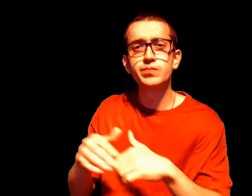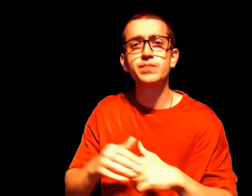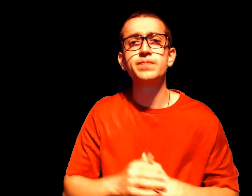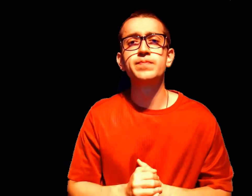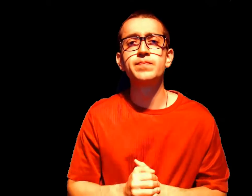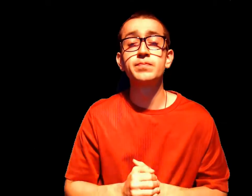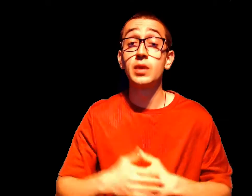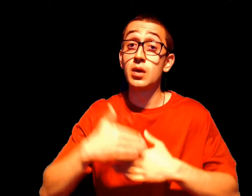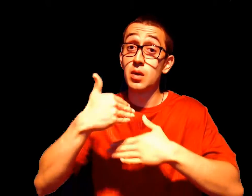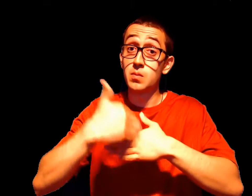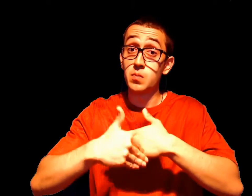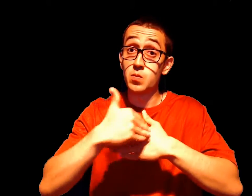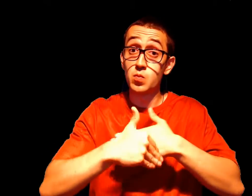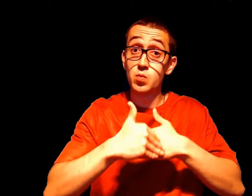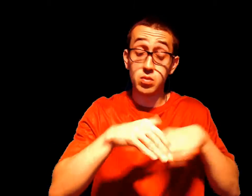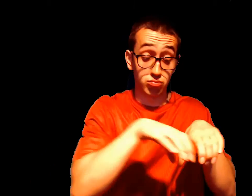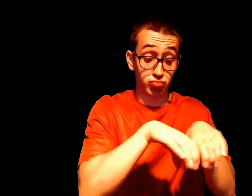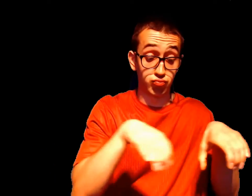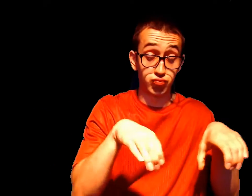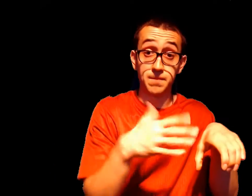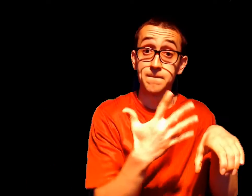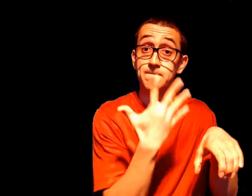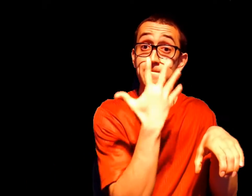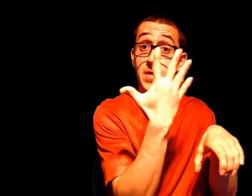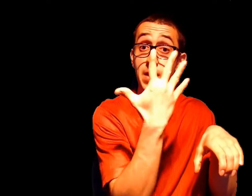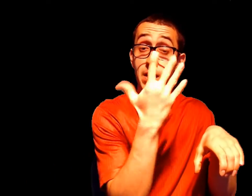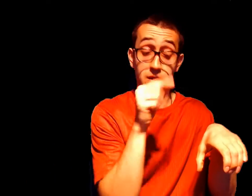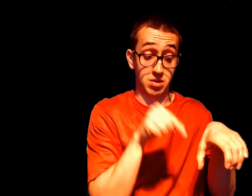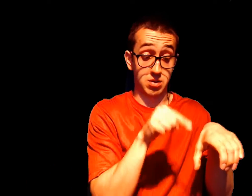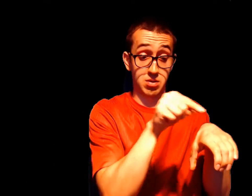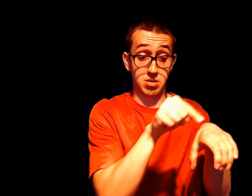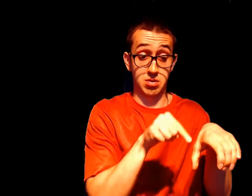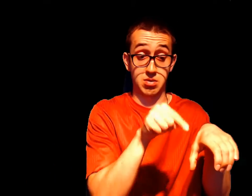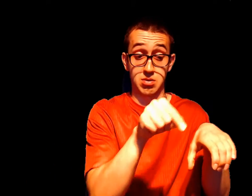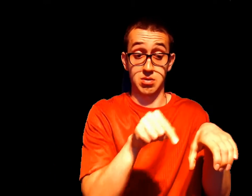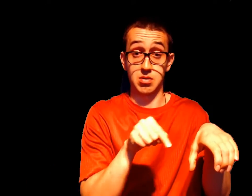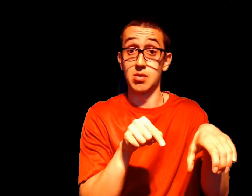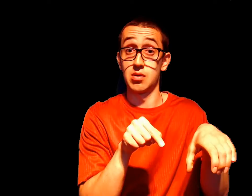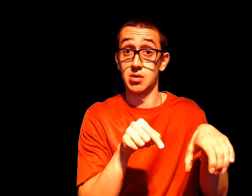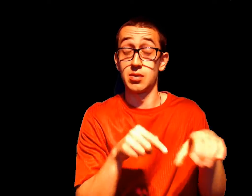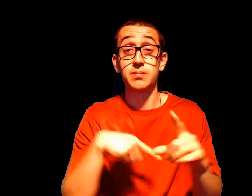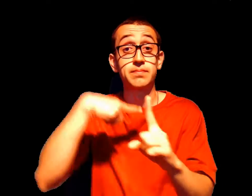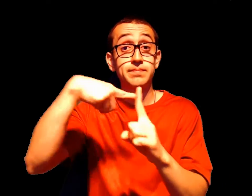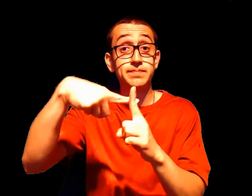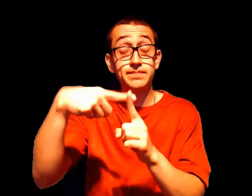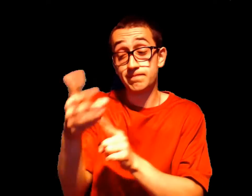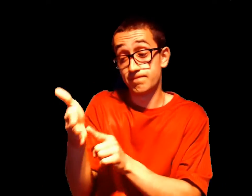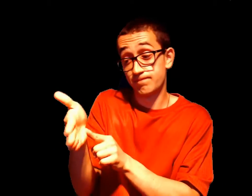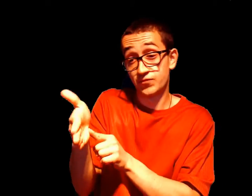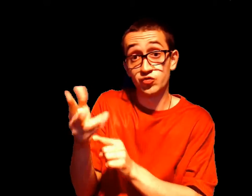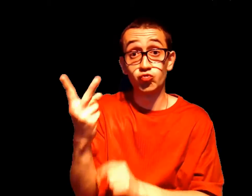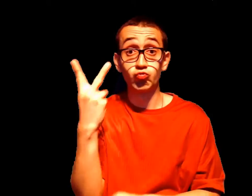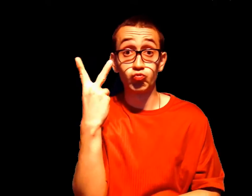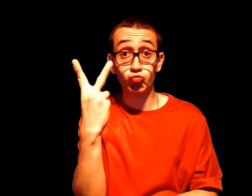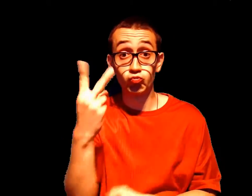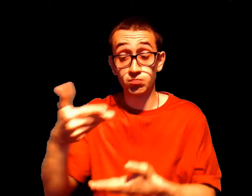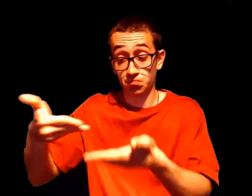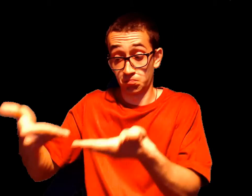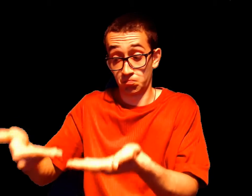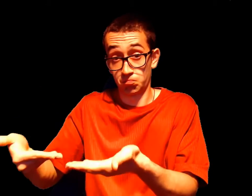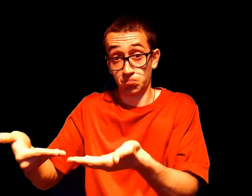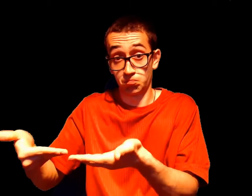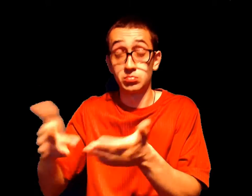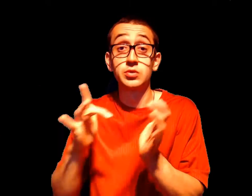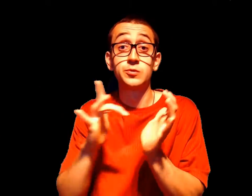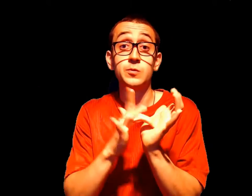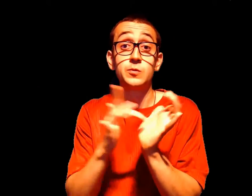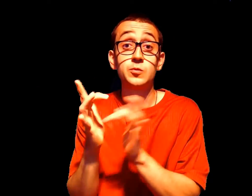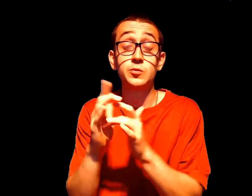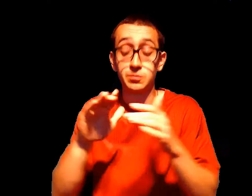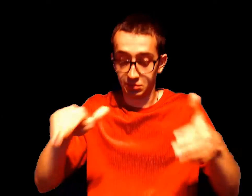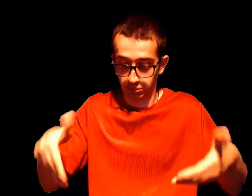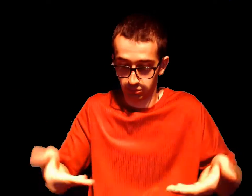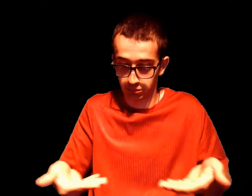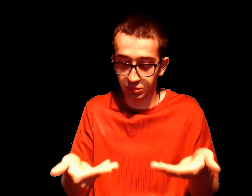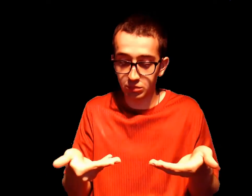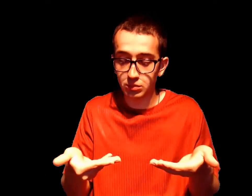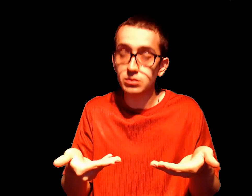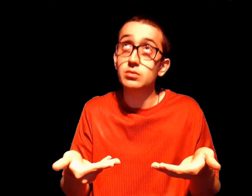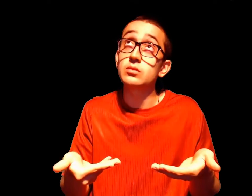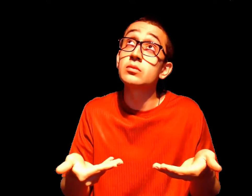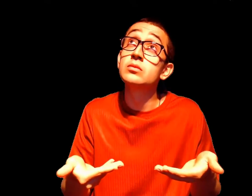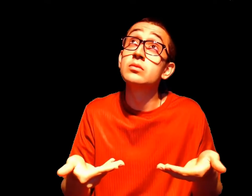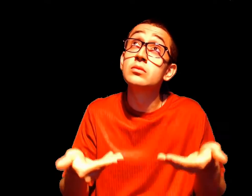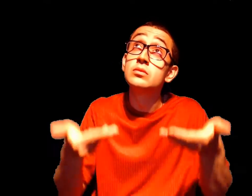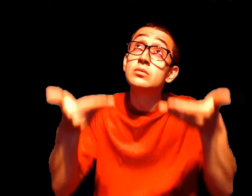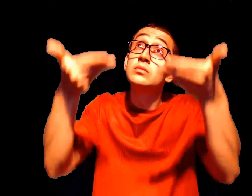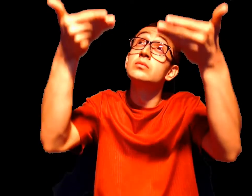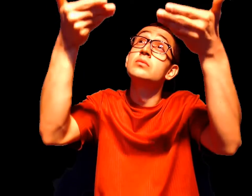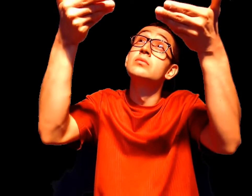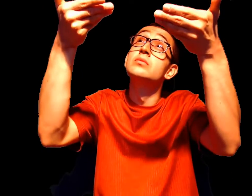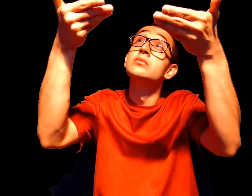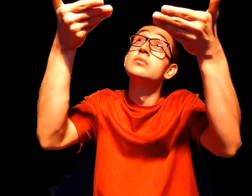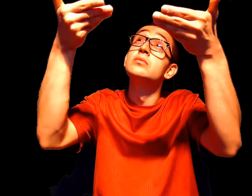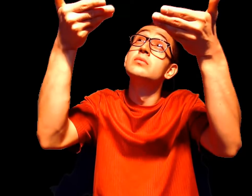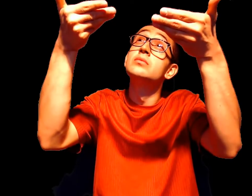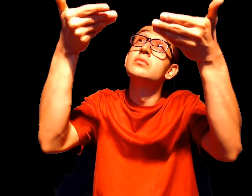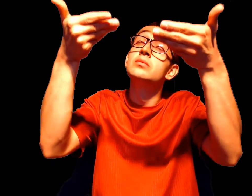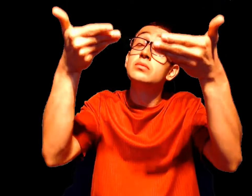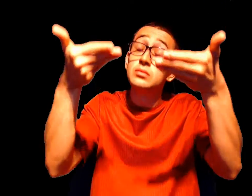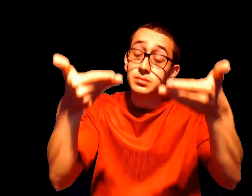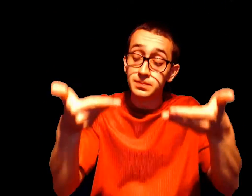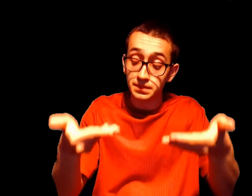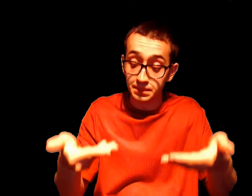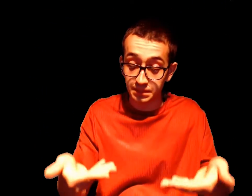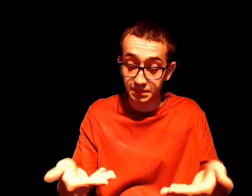Taking the five loaves and the two fish, and looking up to heaven,